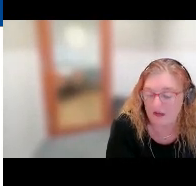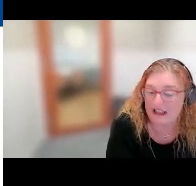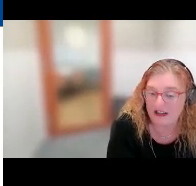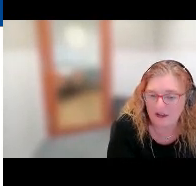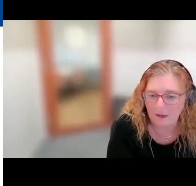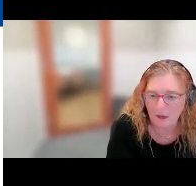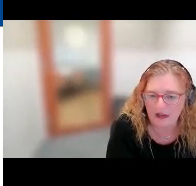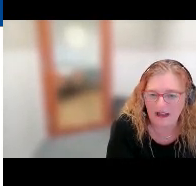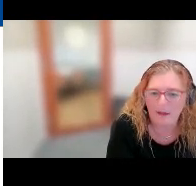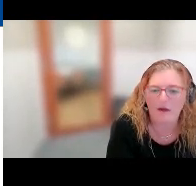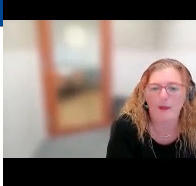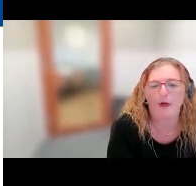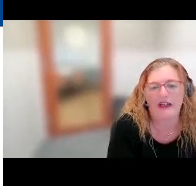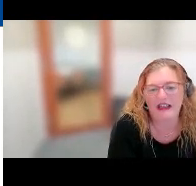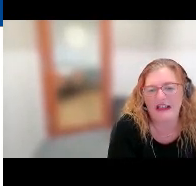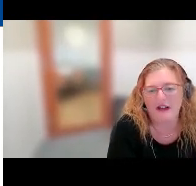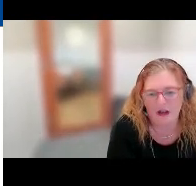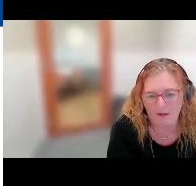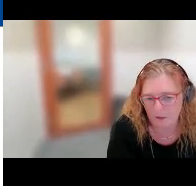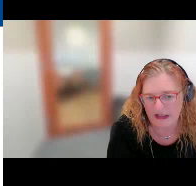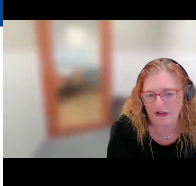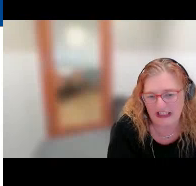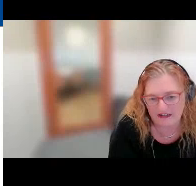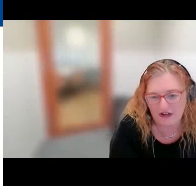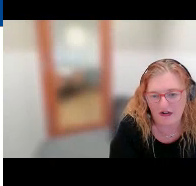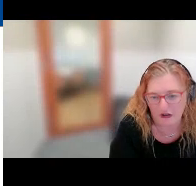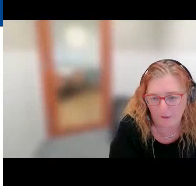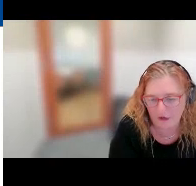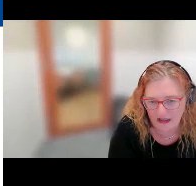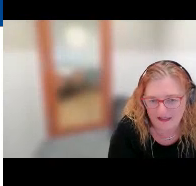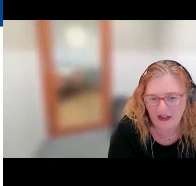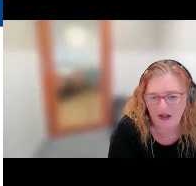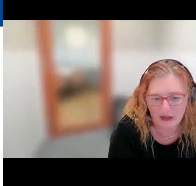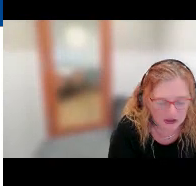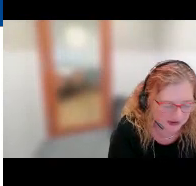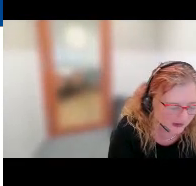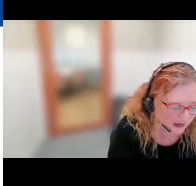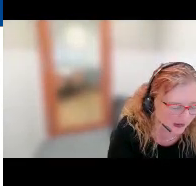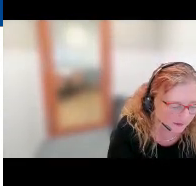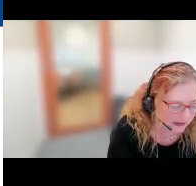regular reporting but reporting in terms of where you need to notify the Commission because